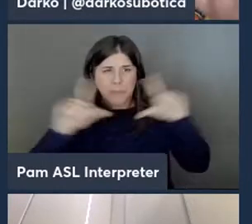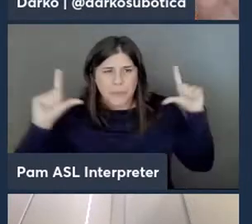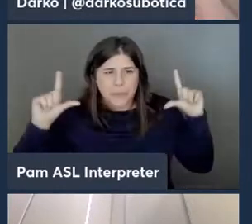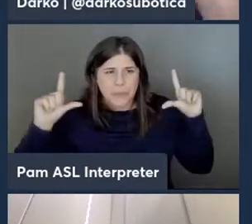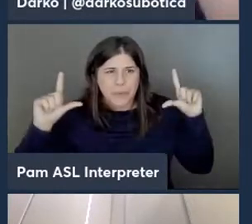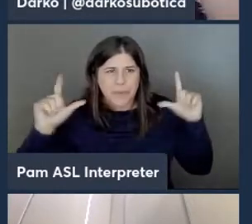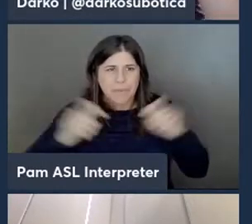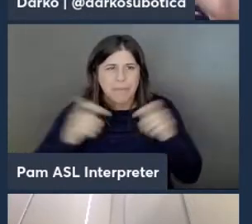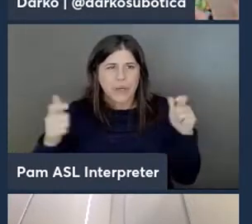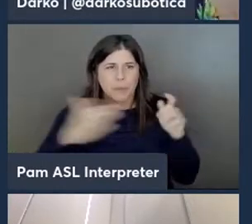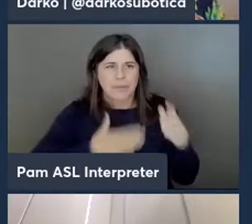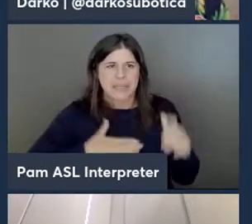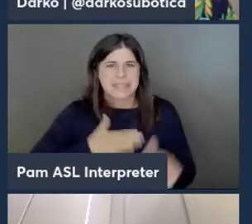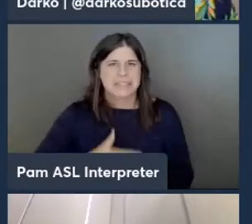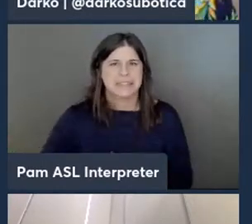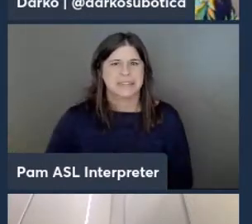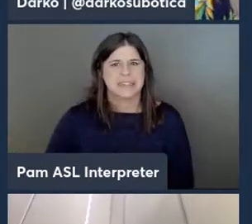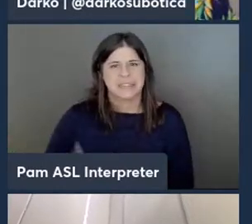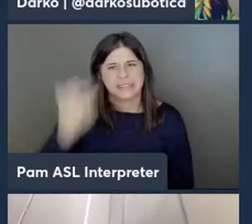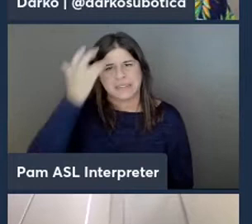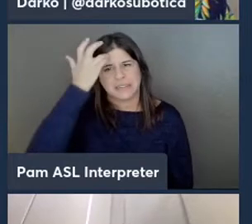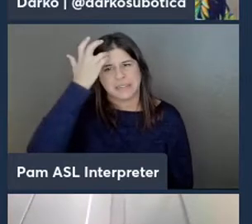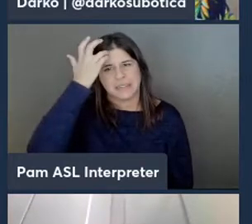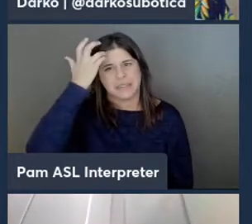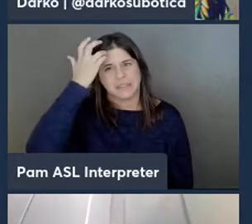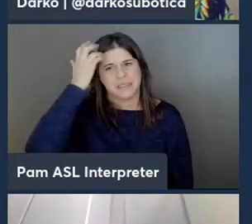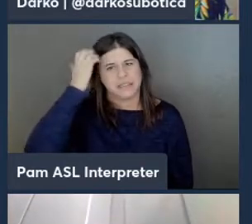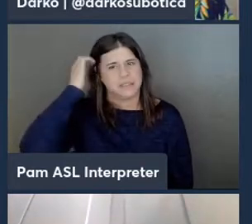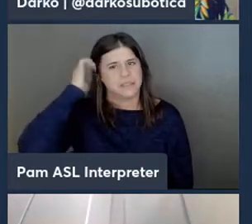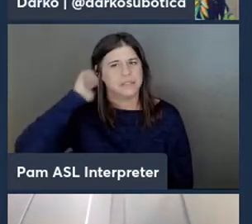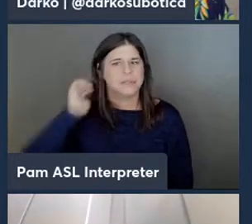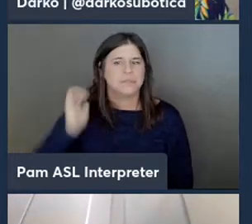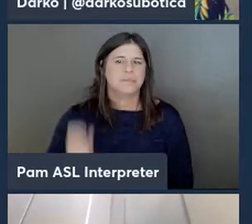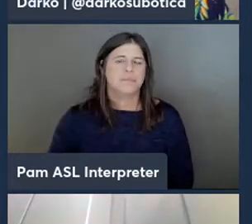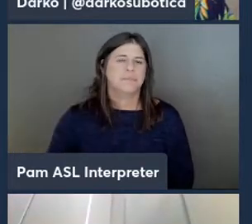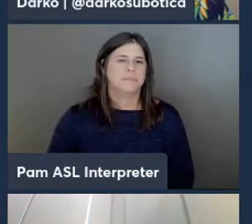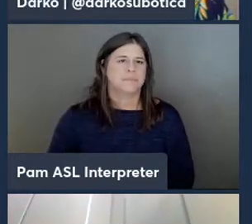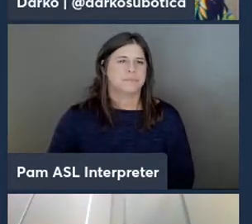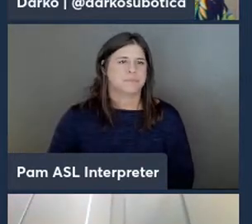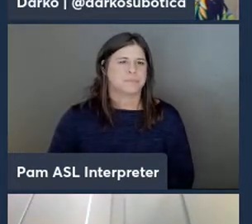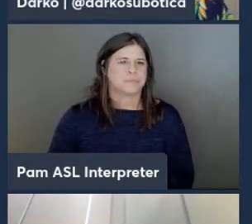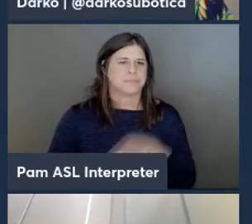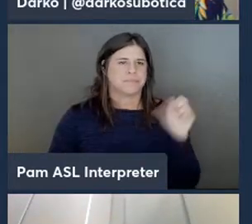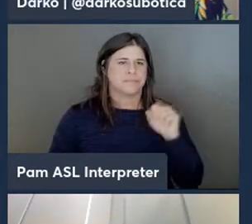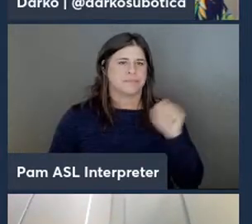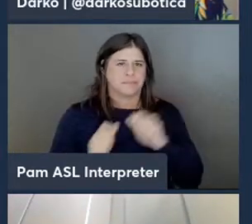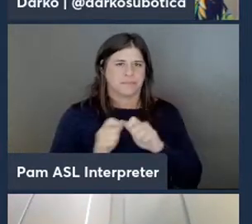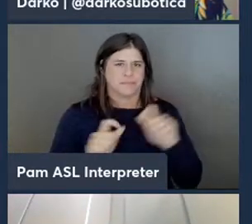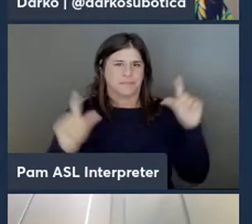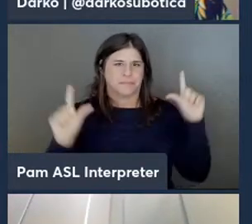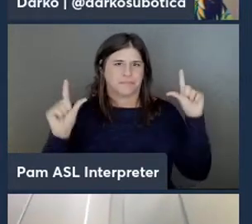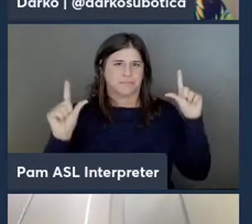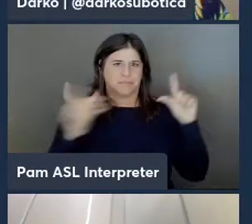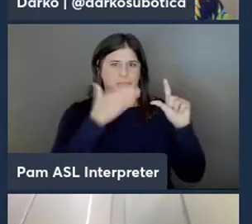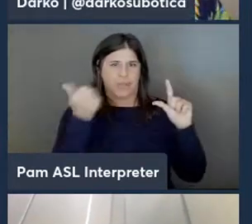a bit bigger? Just zoom in on the browser. Yeah sure. Is that's better? Much better.